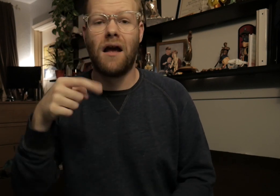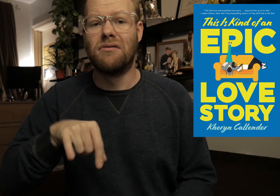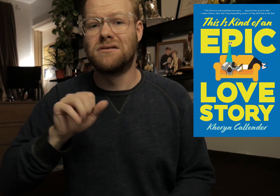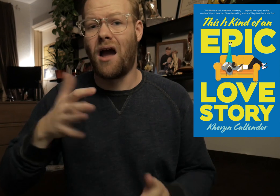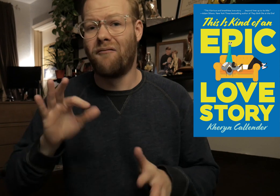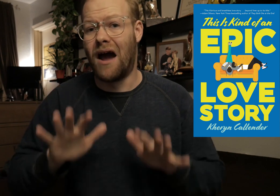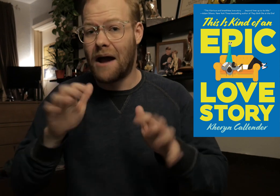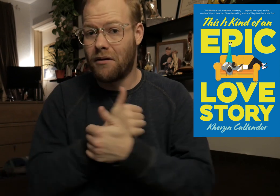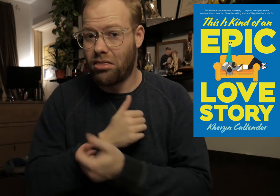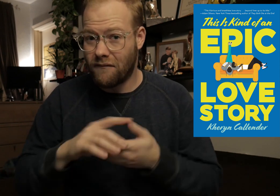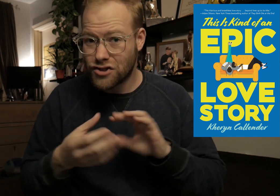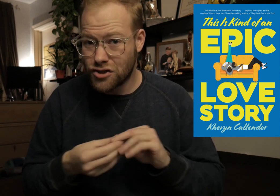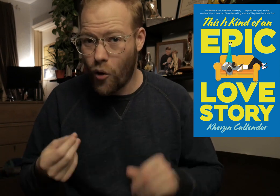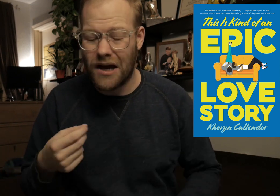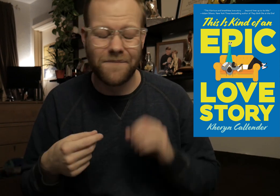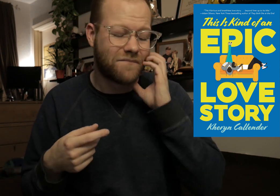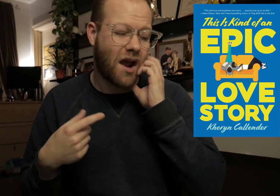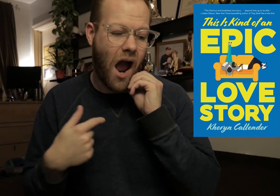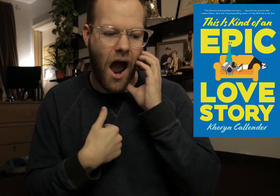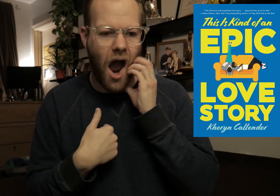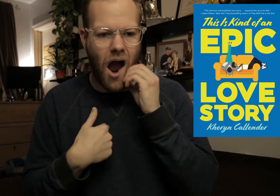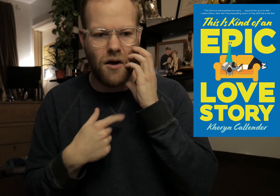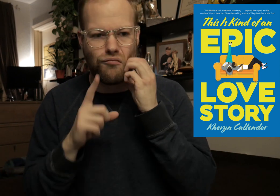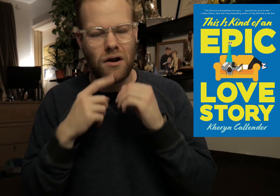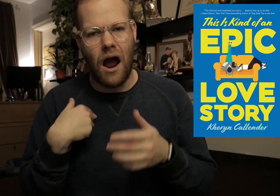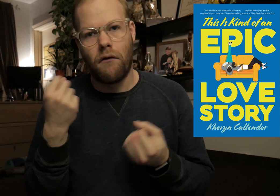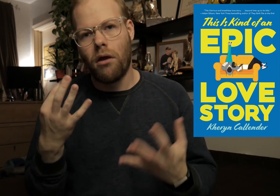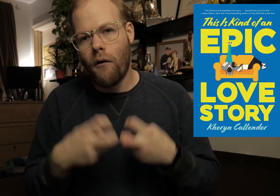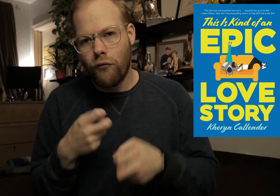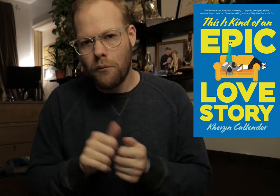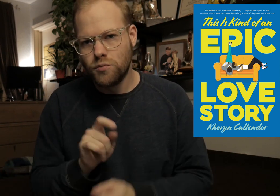This Is Kind of an Epic Love Story. I really had a lot of problems with it.